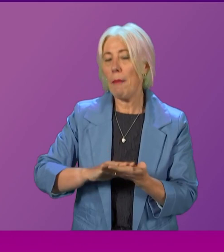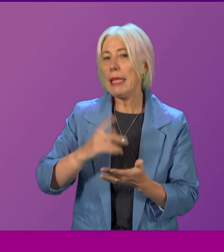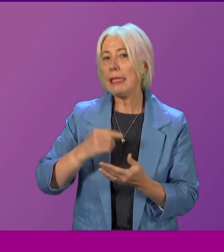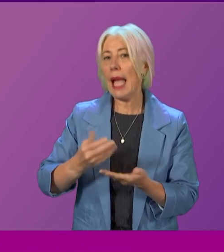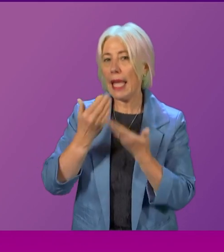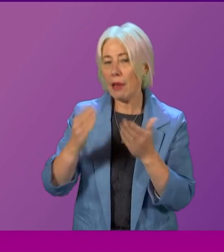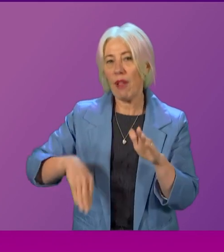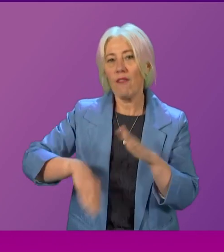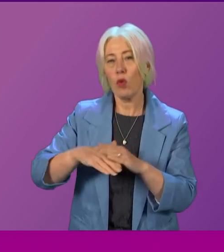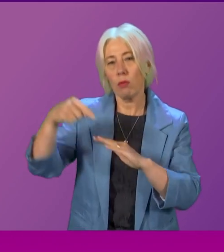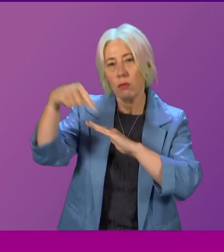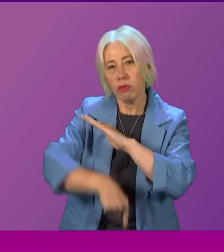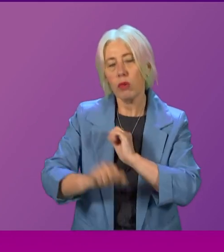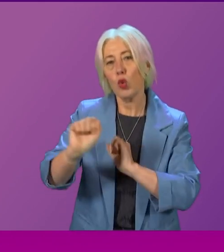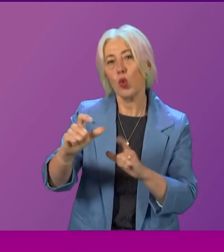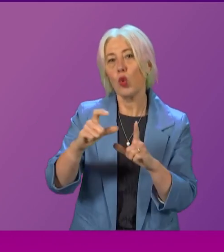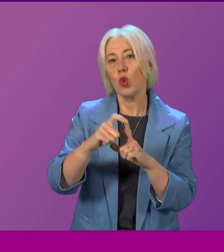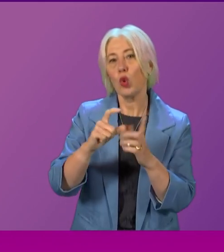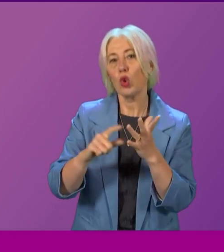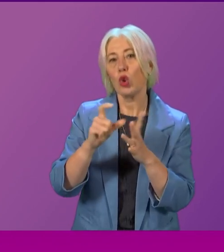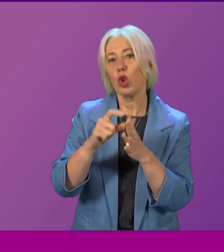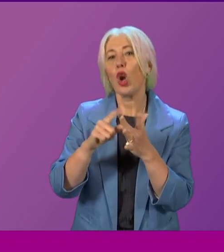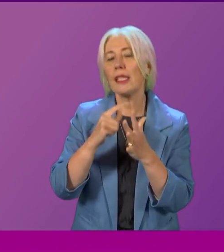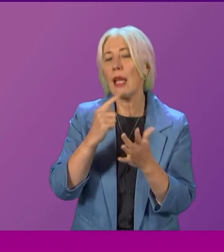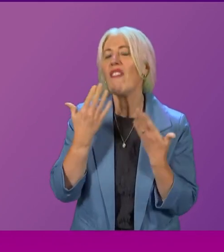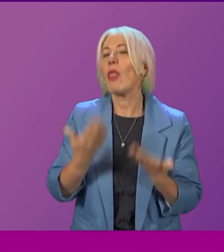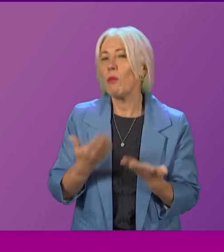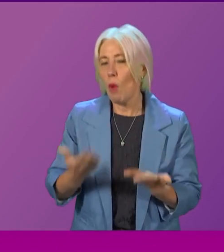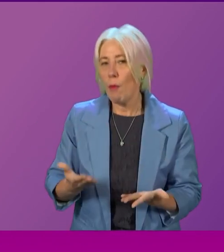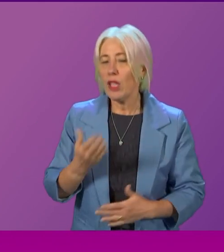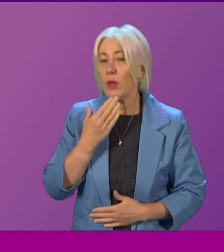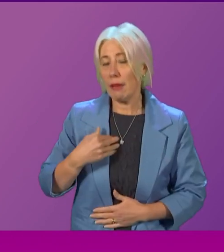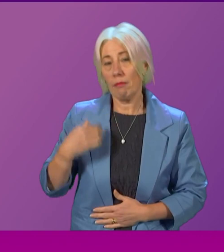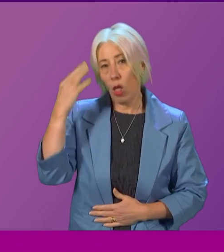more fulsome tribute to Doddie, but, for now, let me say that my thoughts and condolences